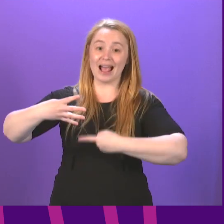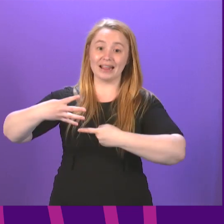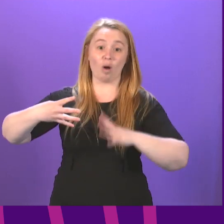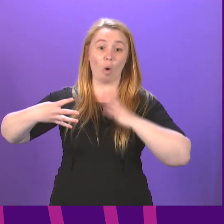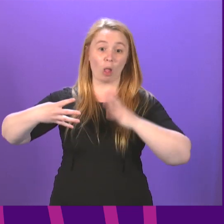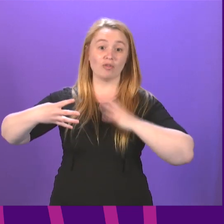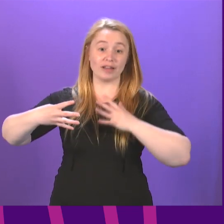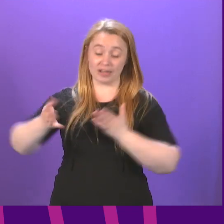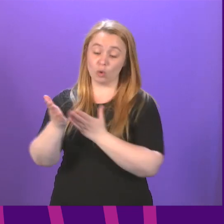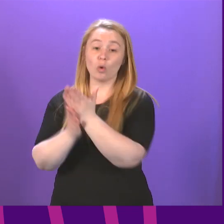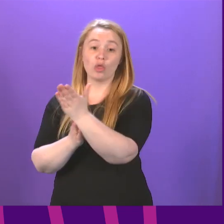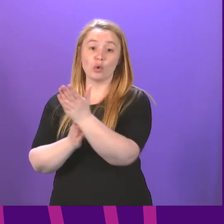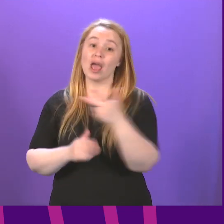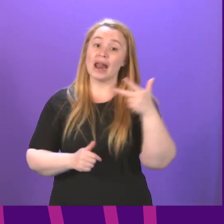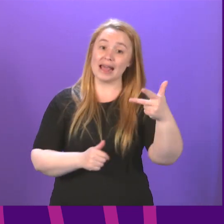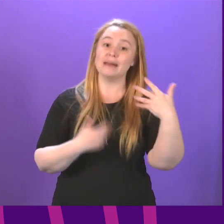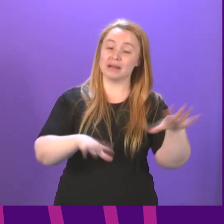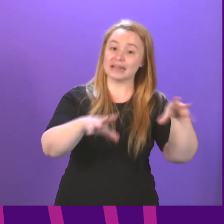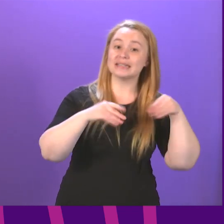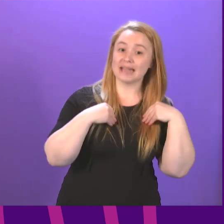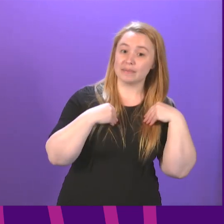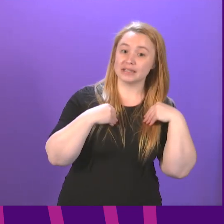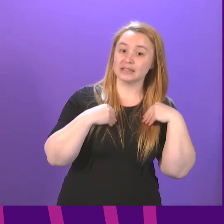further eight of those recommendations. Recommendations that have already been taken